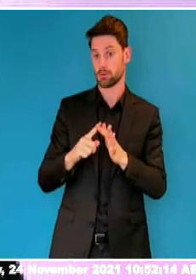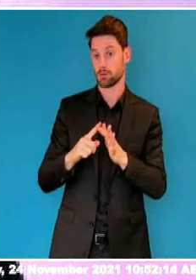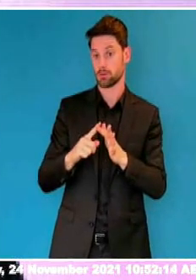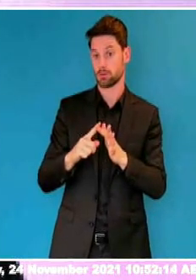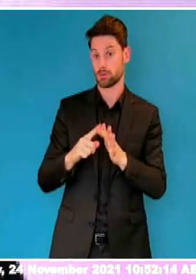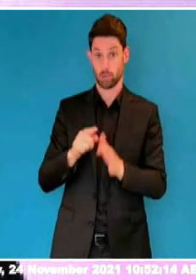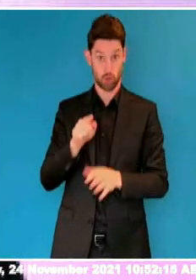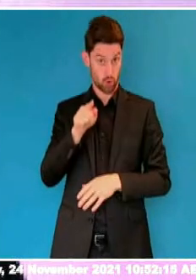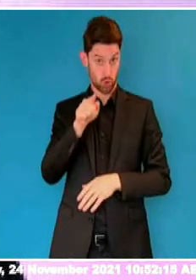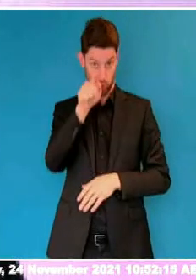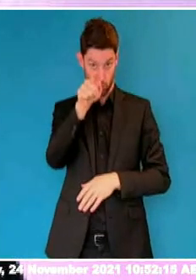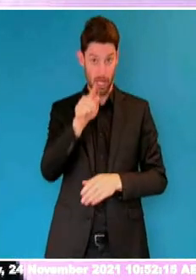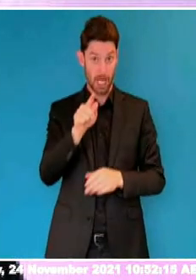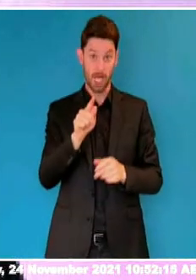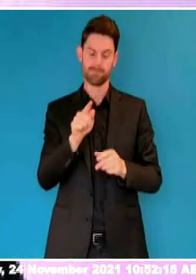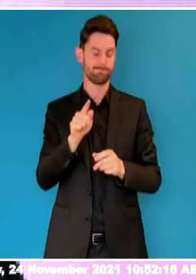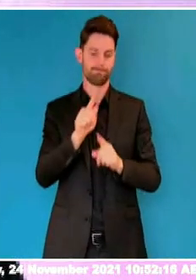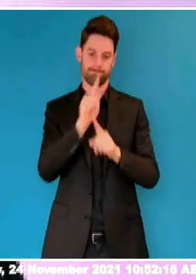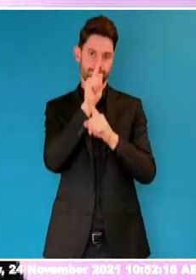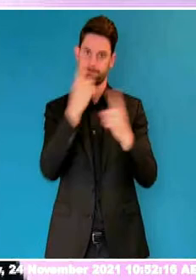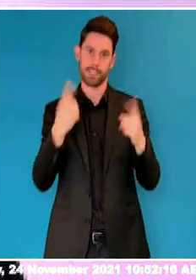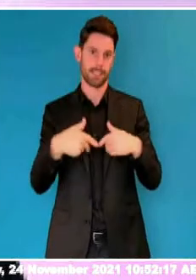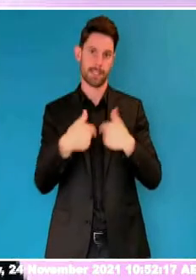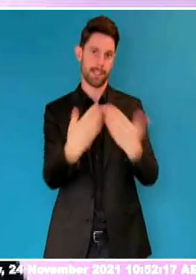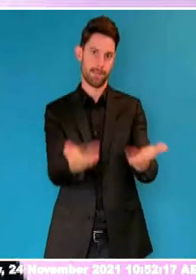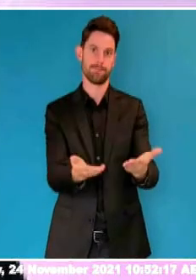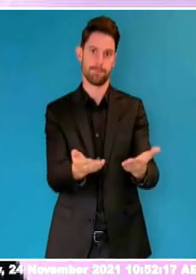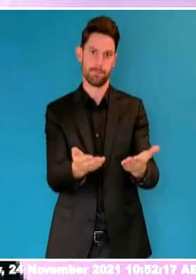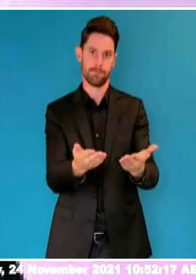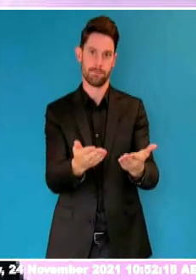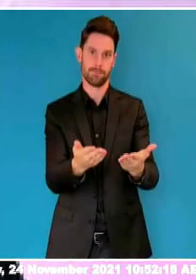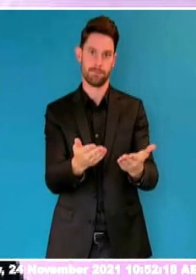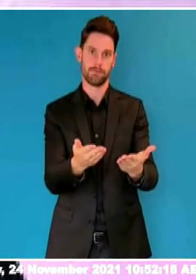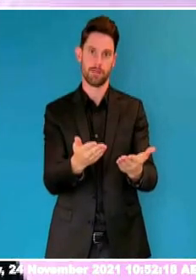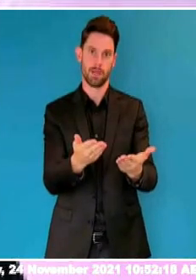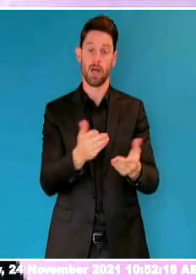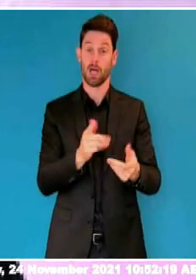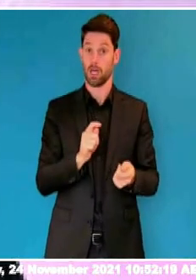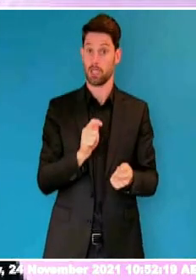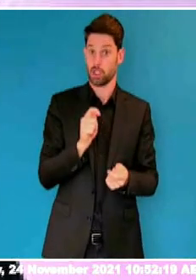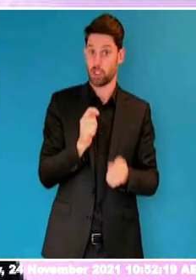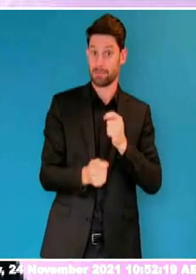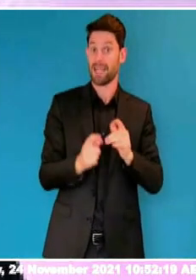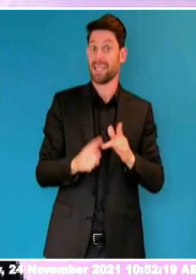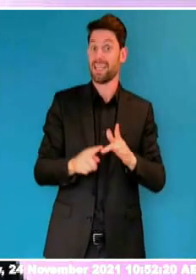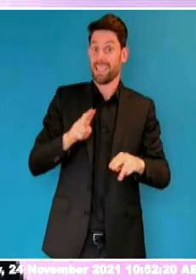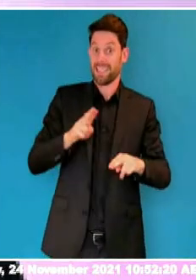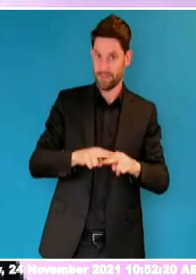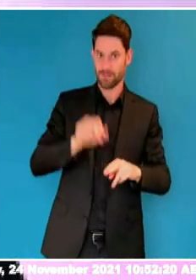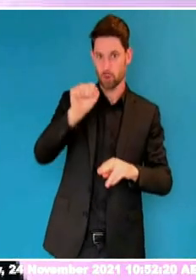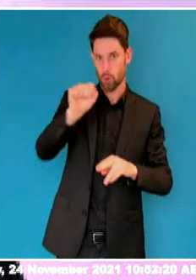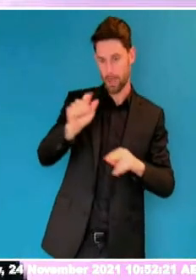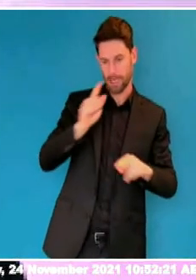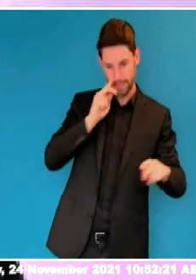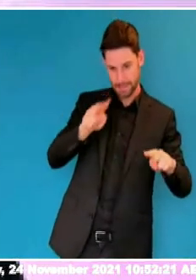would not be provided if an assessment indicated it wasn't required or if it wasn't